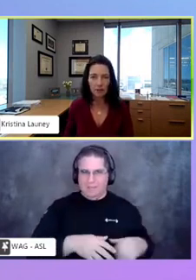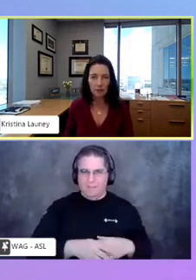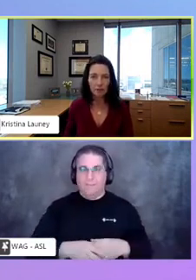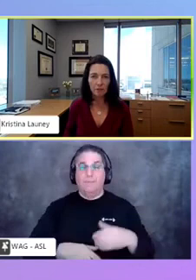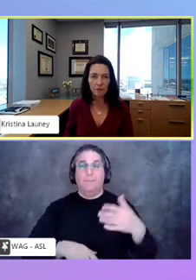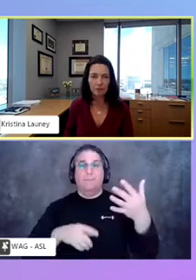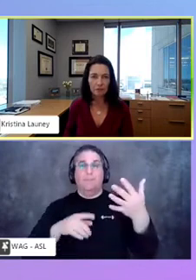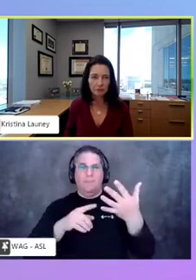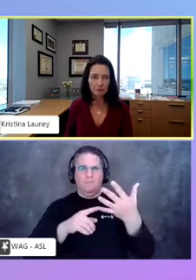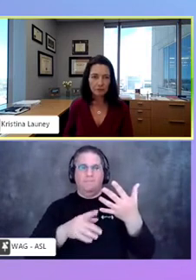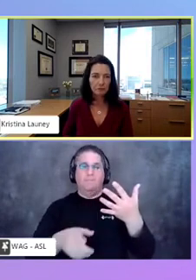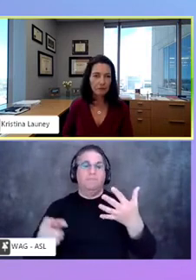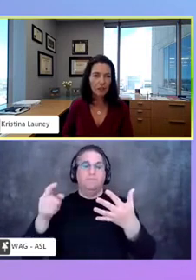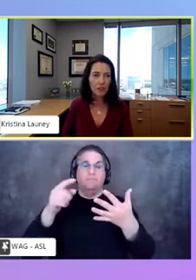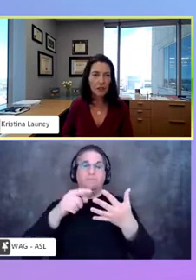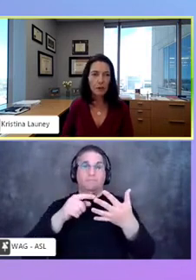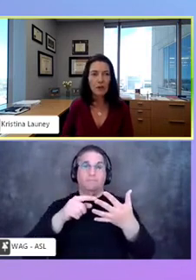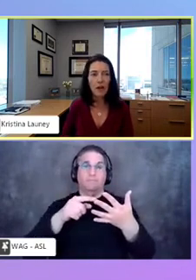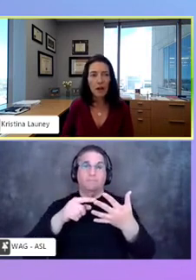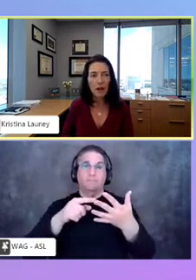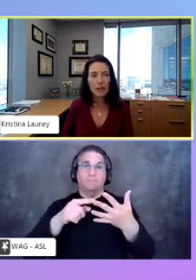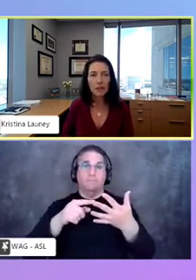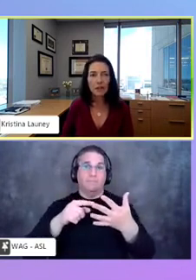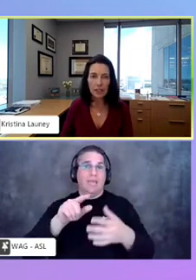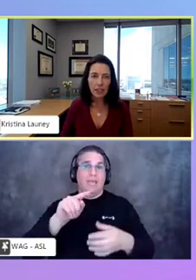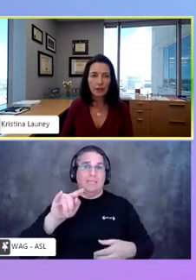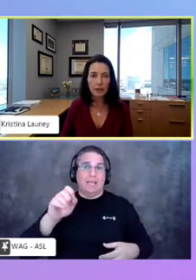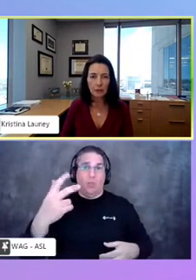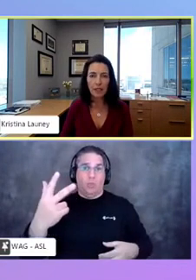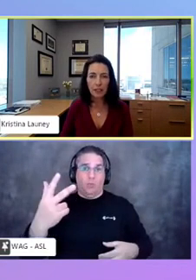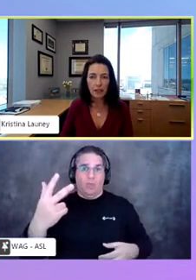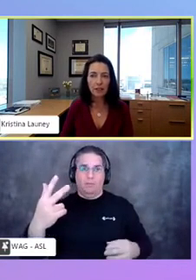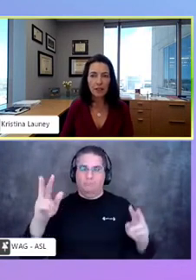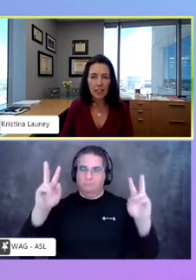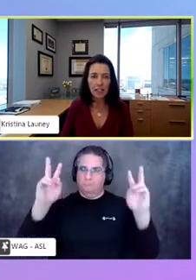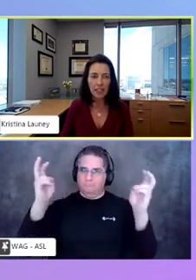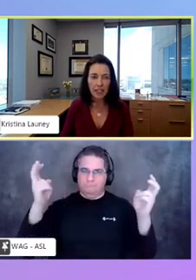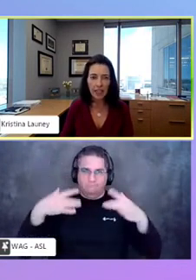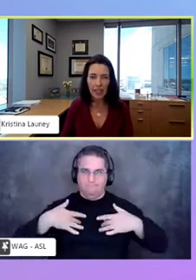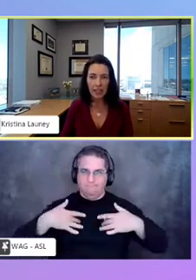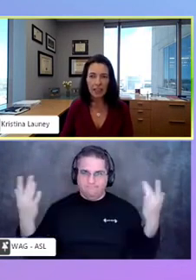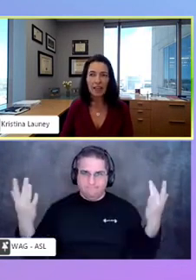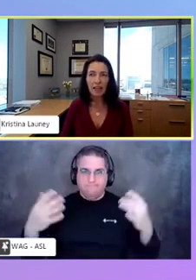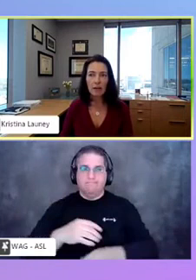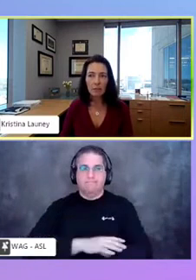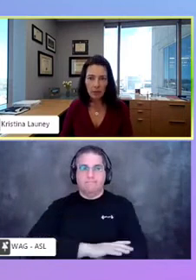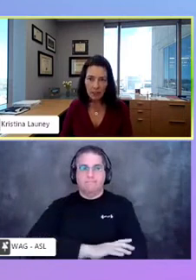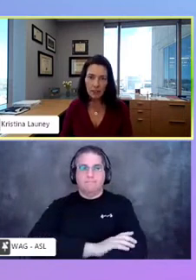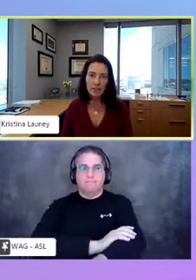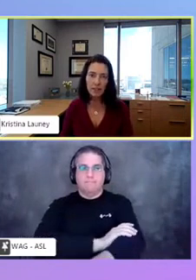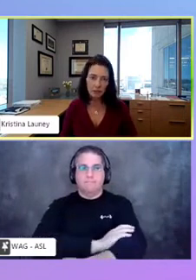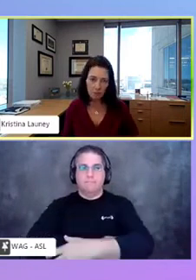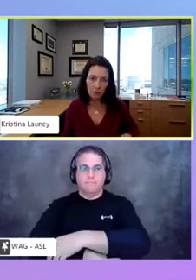and then Title 4, we telecom and won't talk about that today. We're going to focus on title 3.